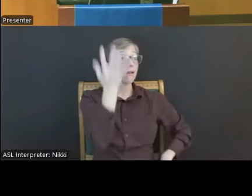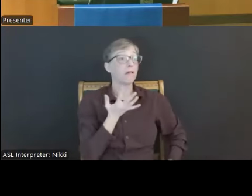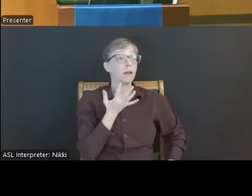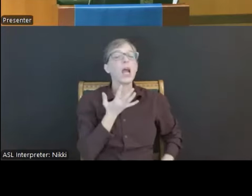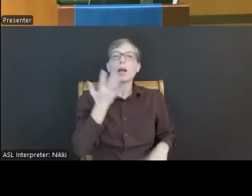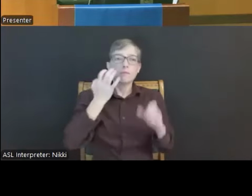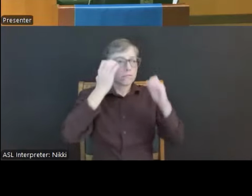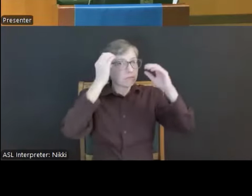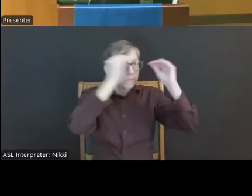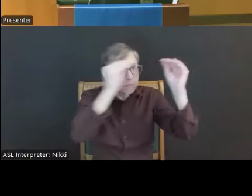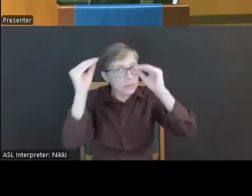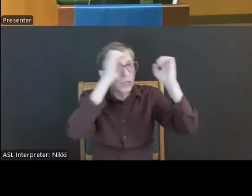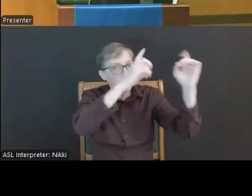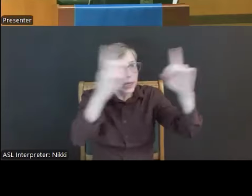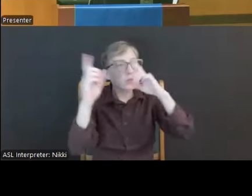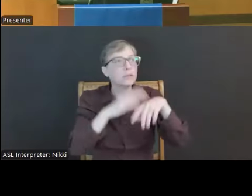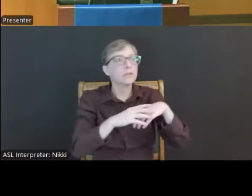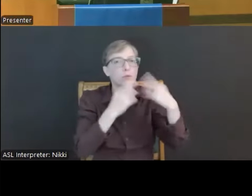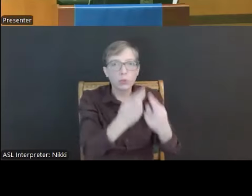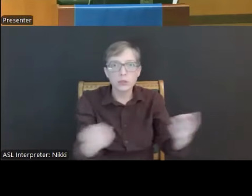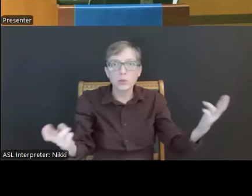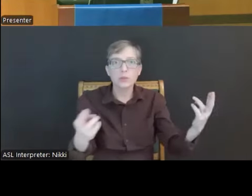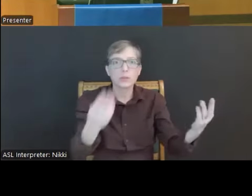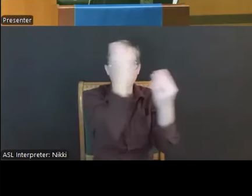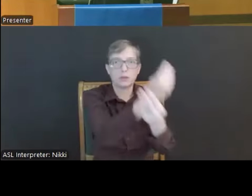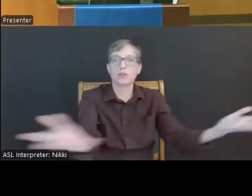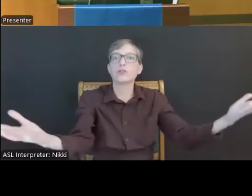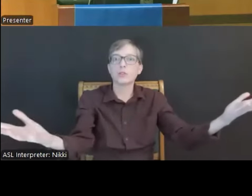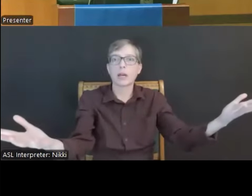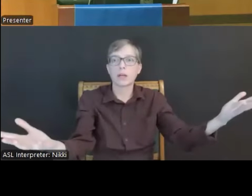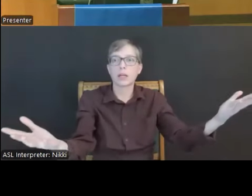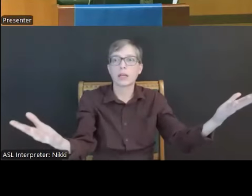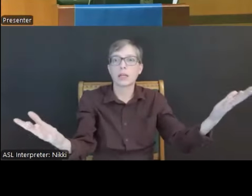can we just get some information because we're thinking and feeling that all you want to do is